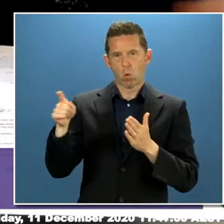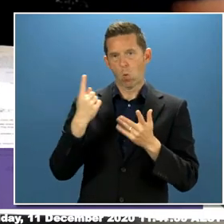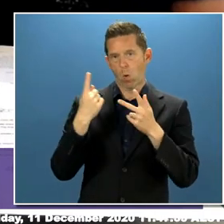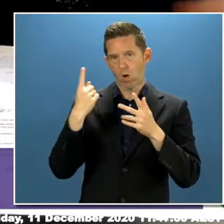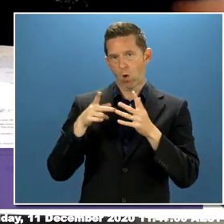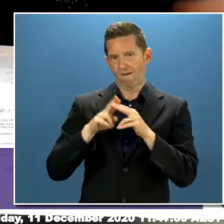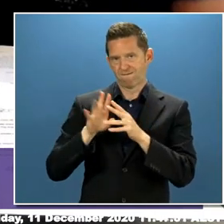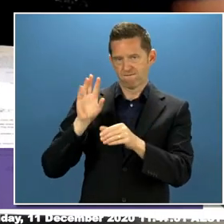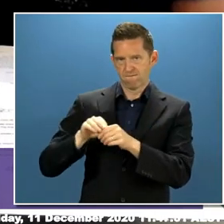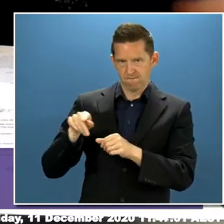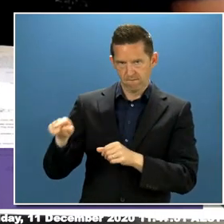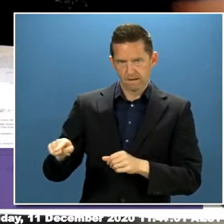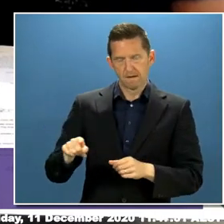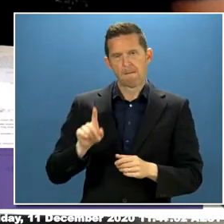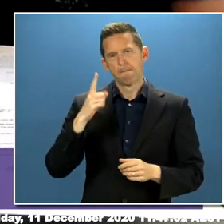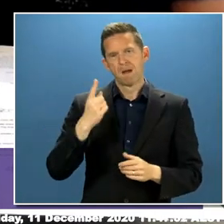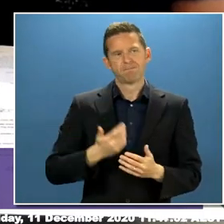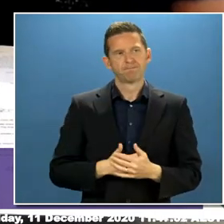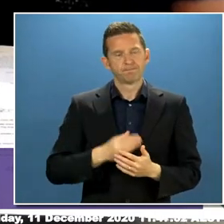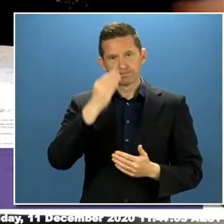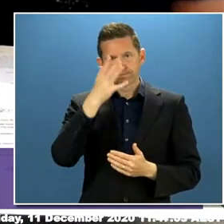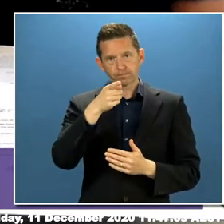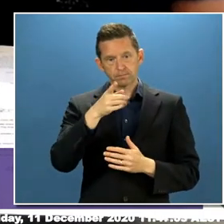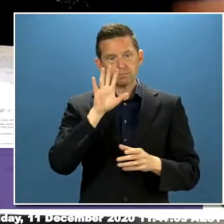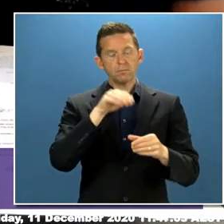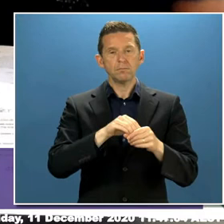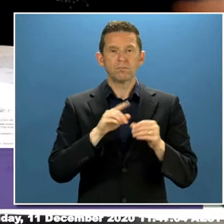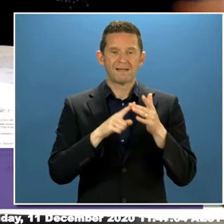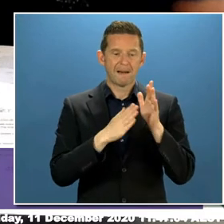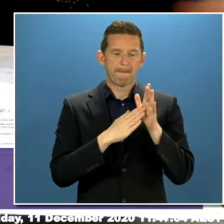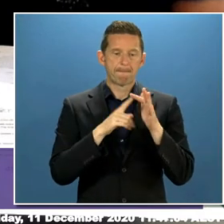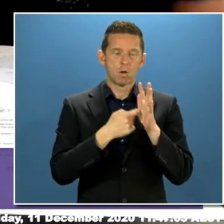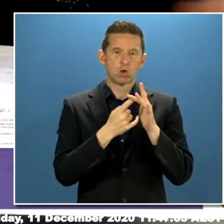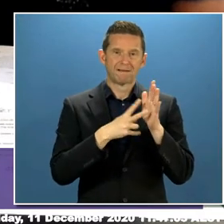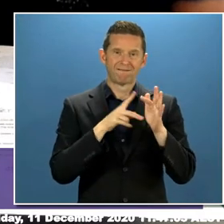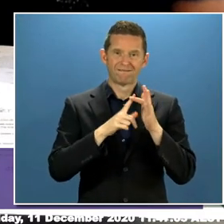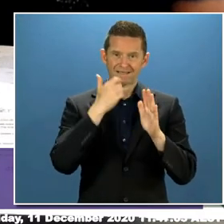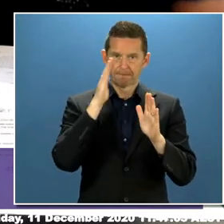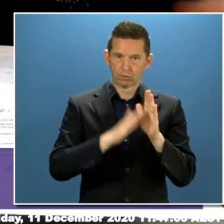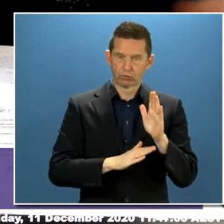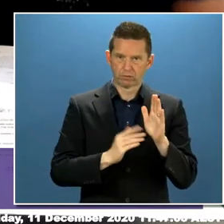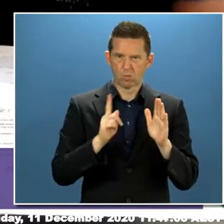But for all the immersive experiences --- we do this when we first start